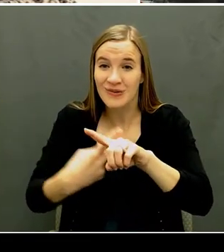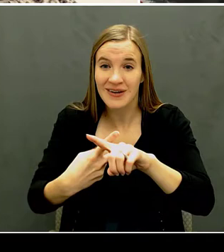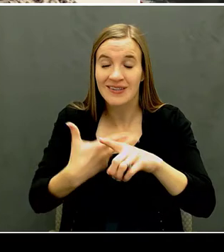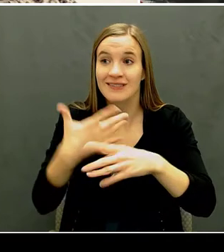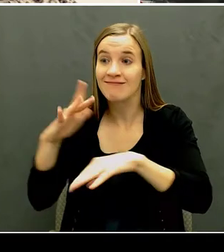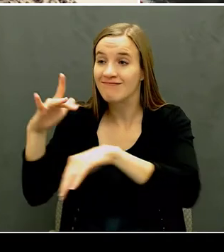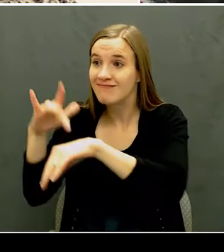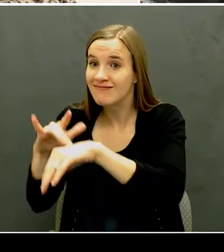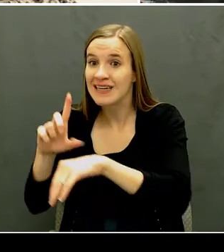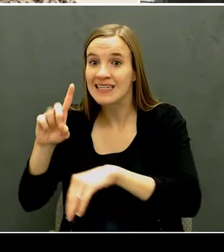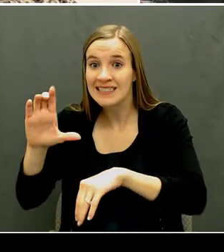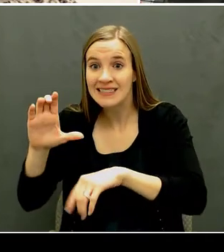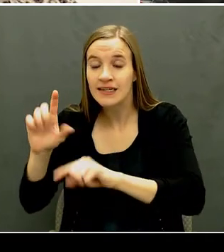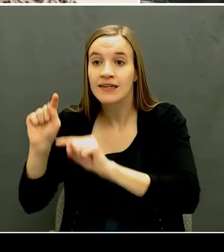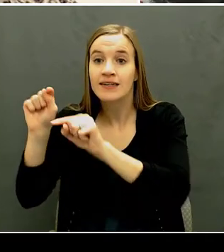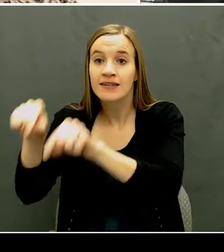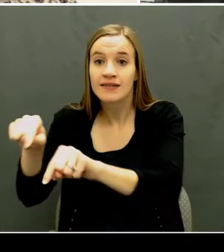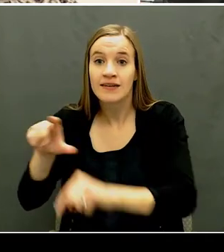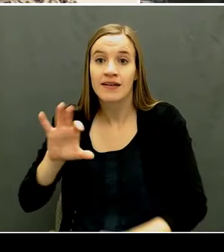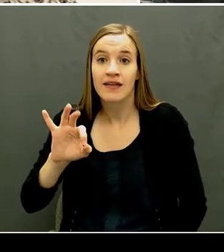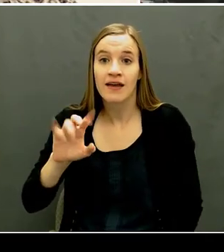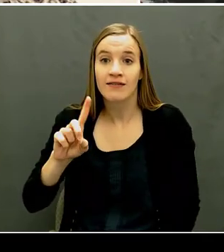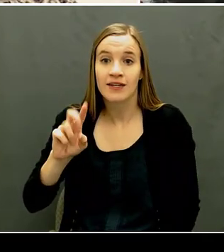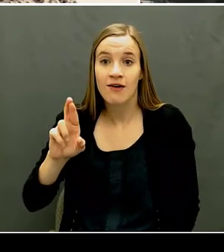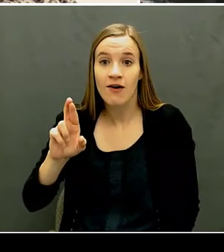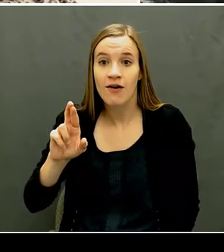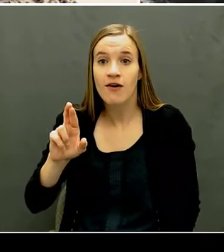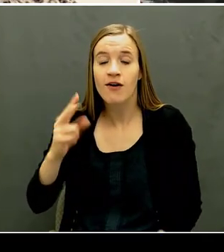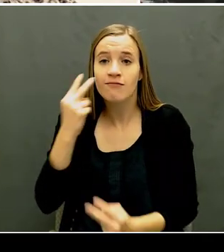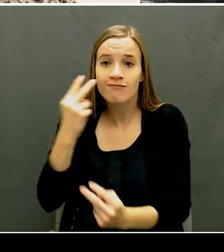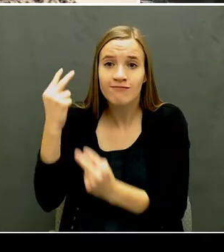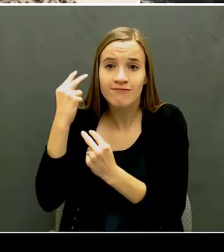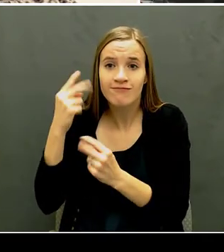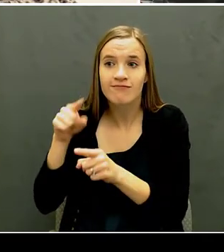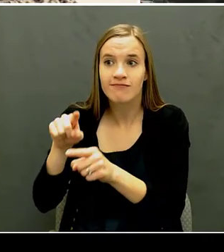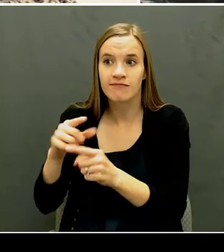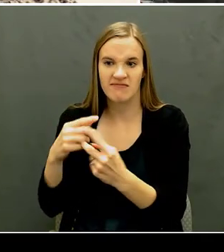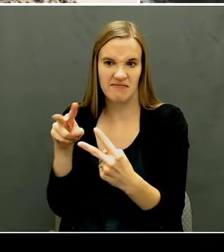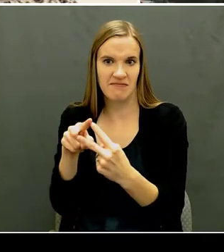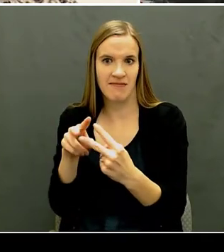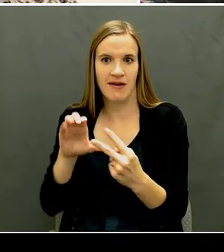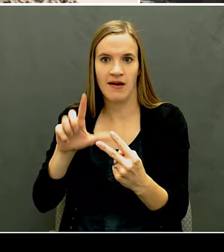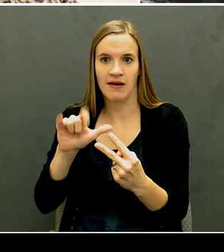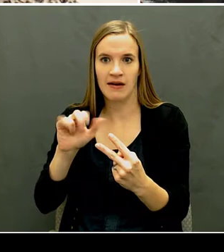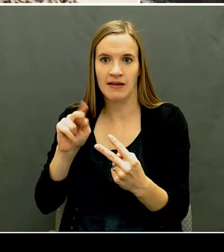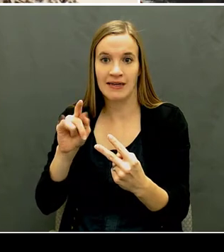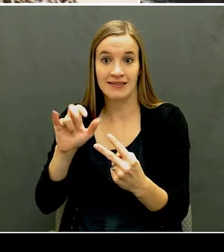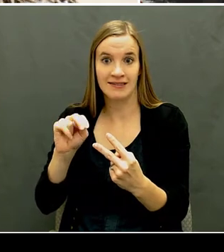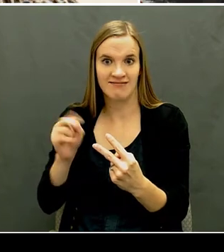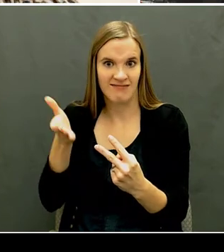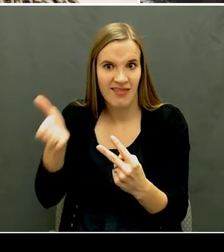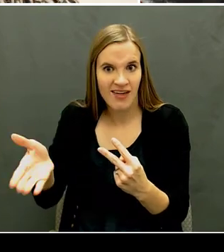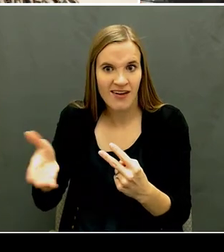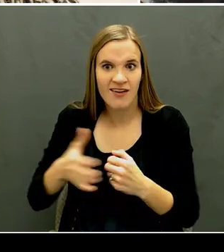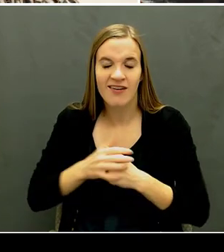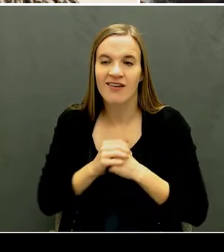FDR Memorial where both the Clintons showed up. And then in the spirit, a torch rally at the